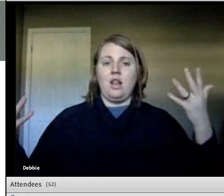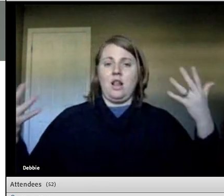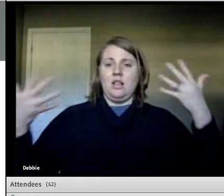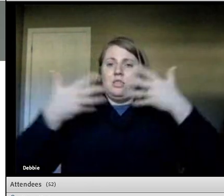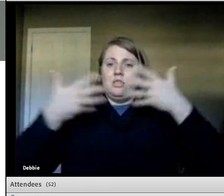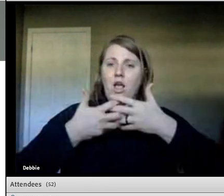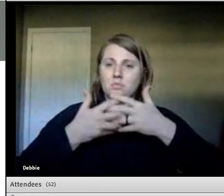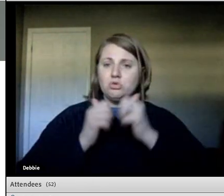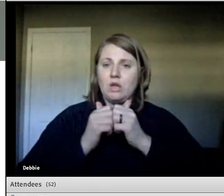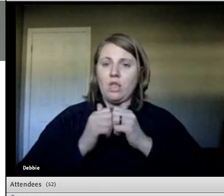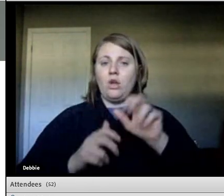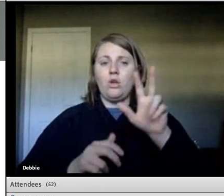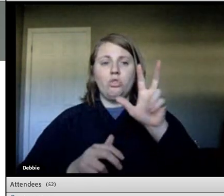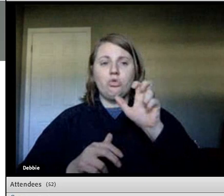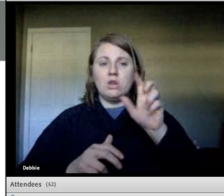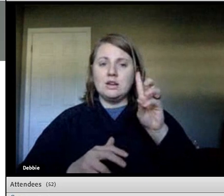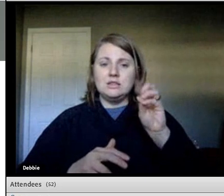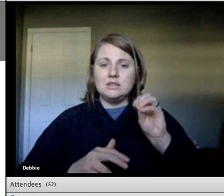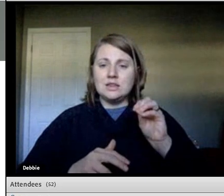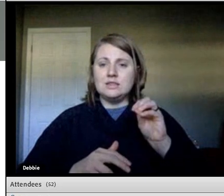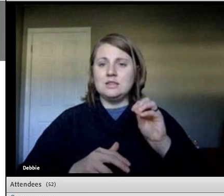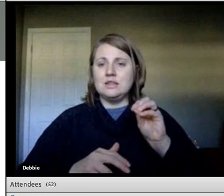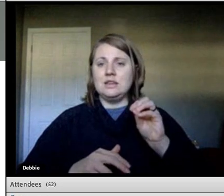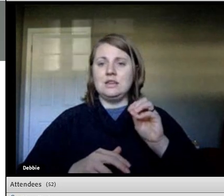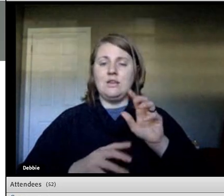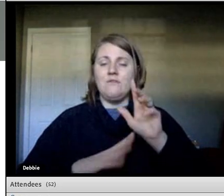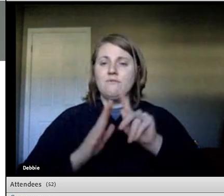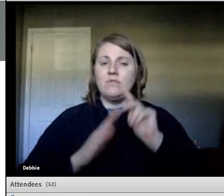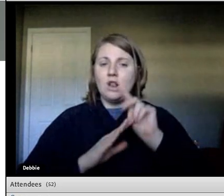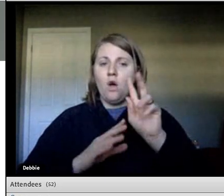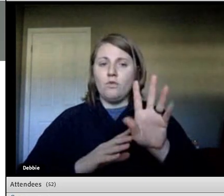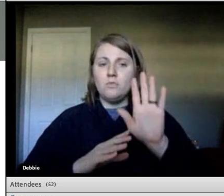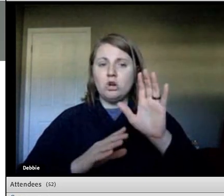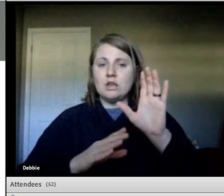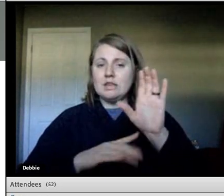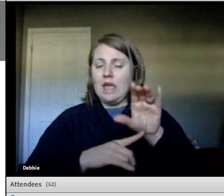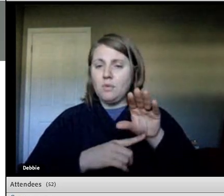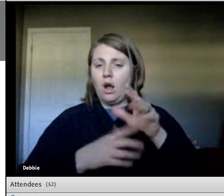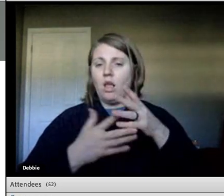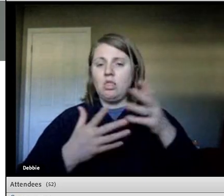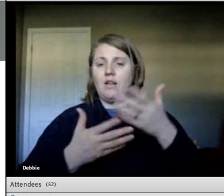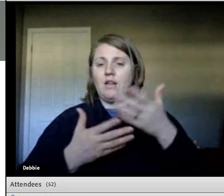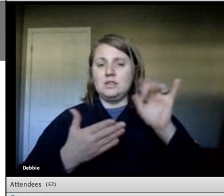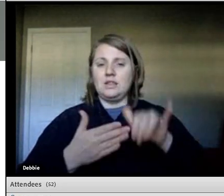and you can put together a fairly comprehensive virtual tour of your building that way,